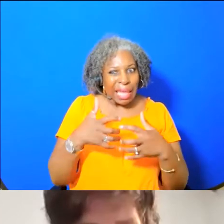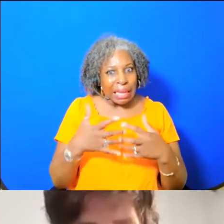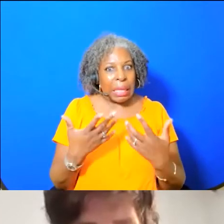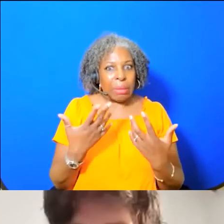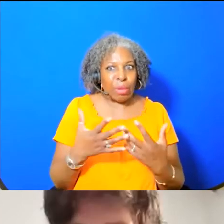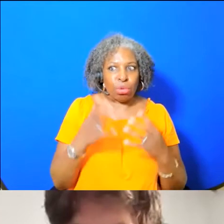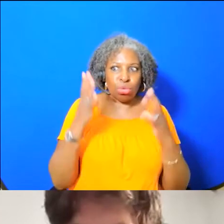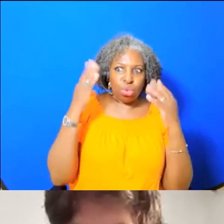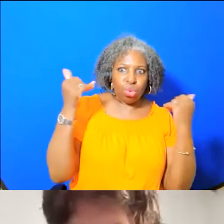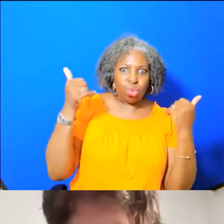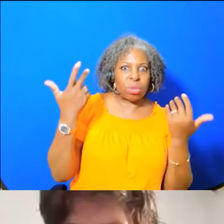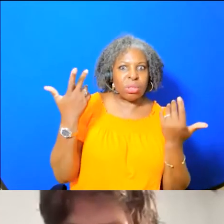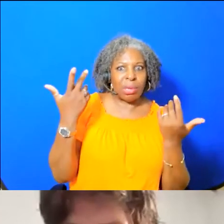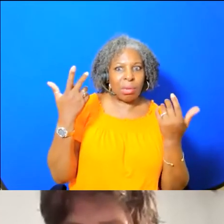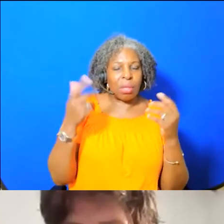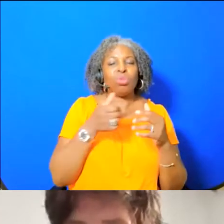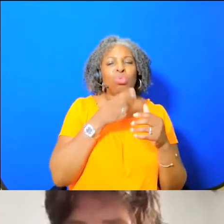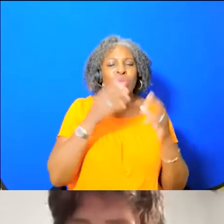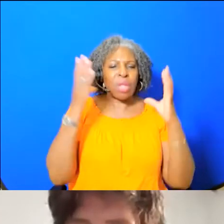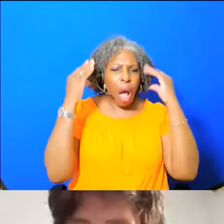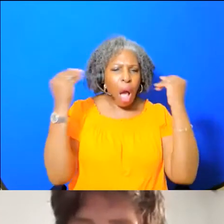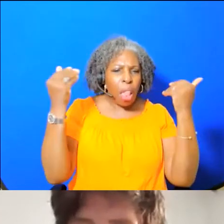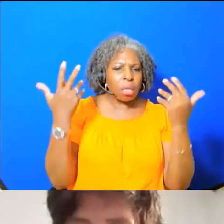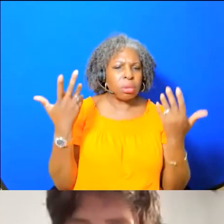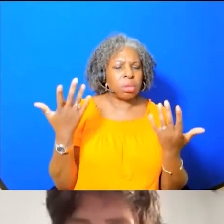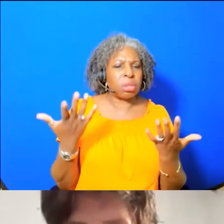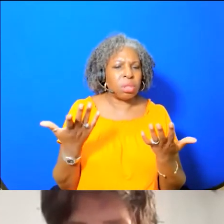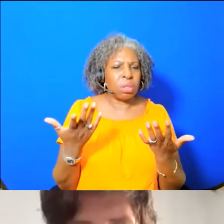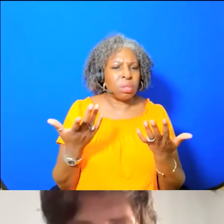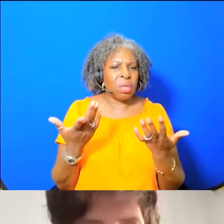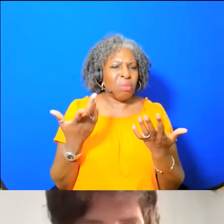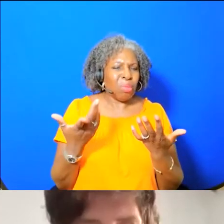which is essentially using willow, which doesn't biodegrade very quickly